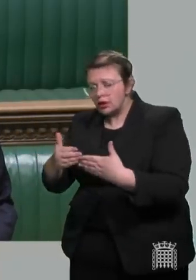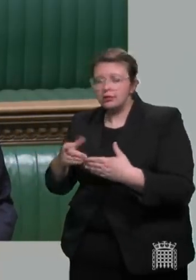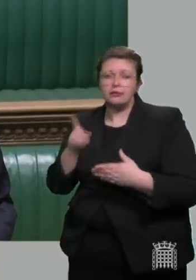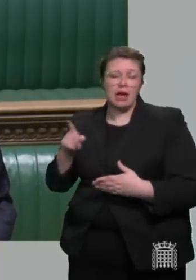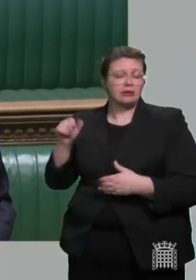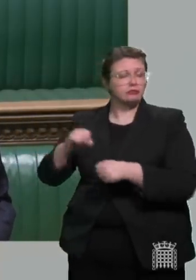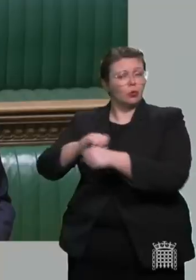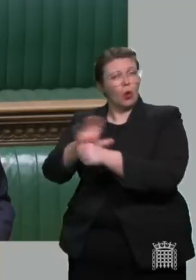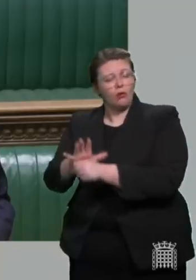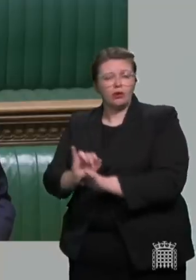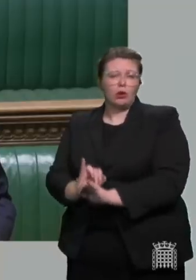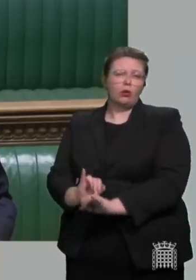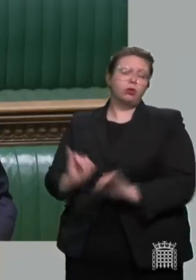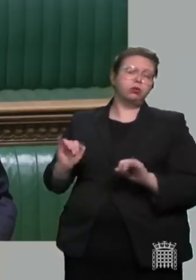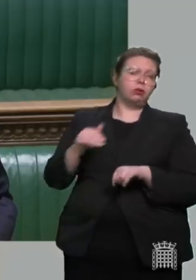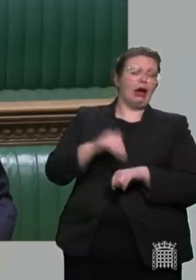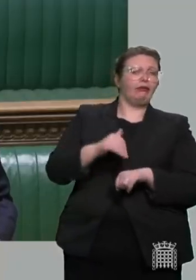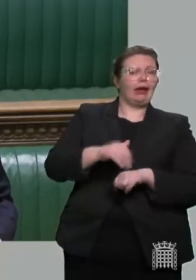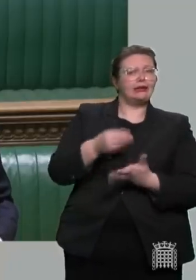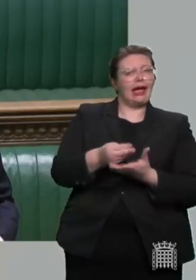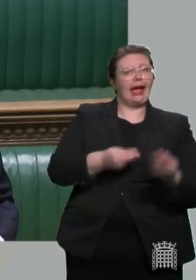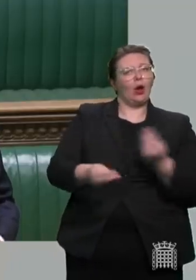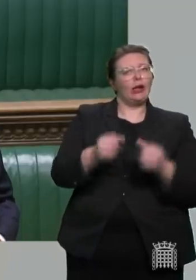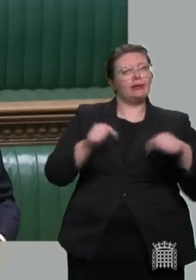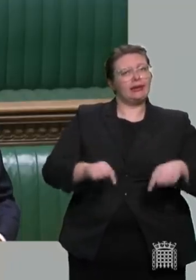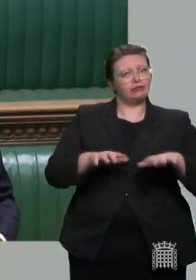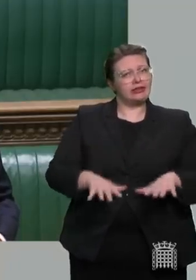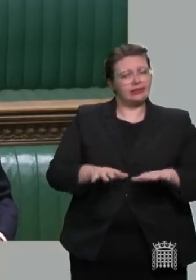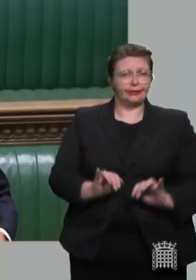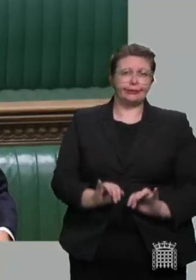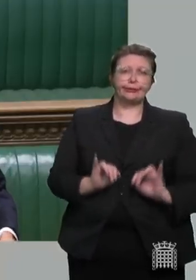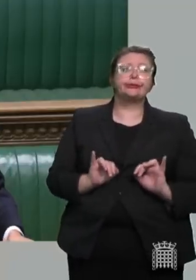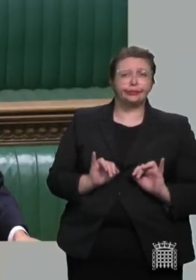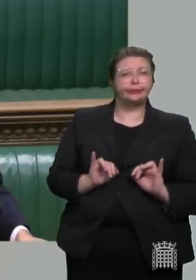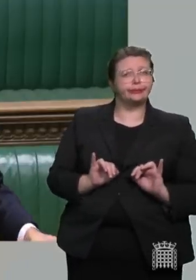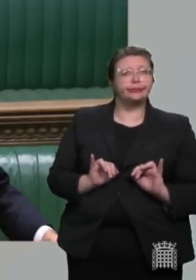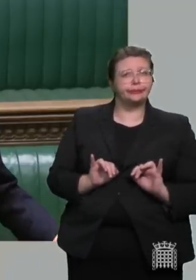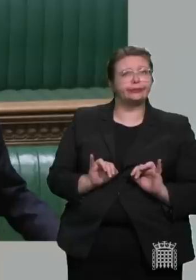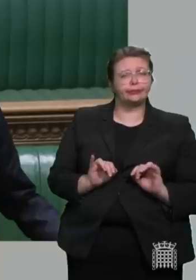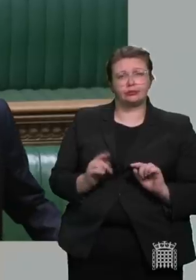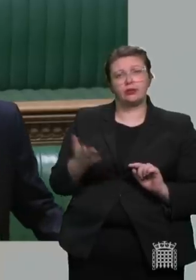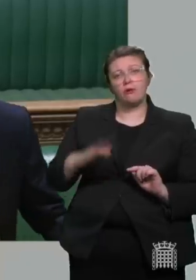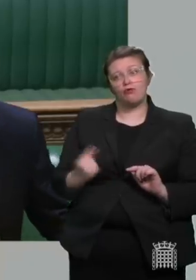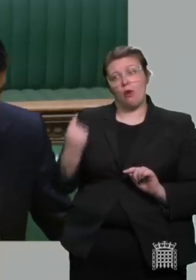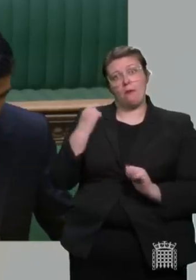has been acute. Since March, over 700,000 people have lost their jobs,